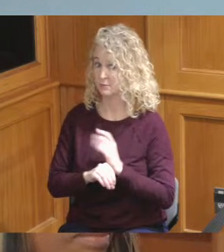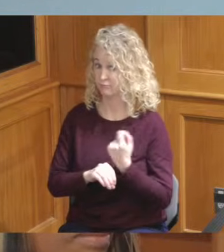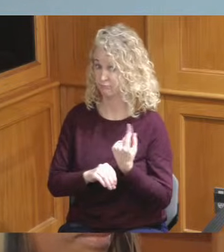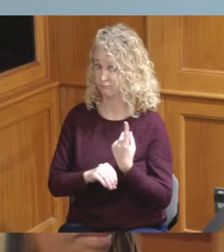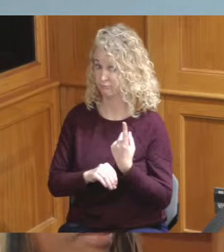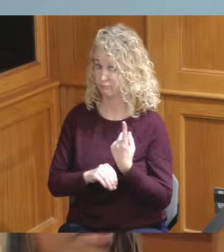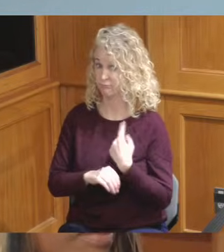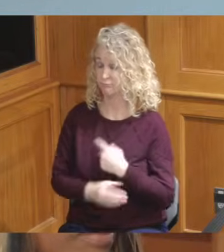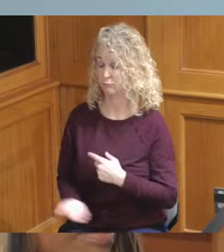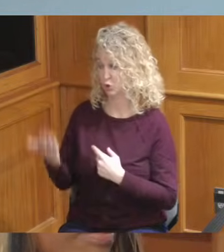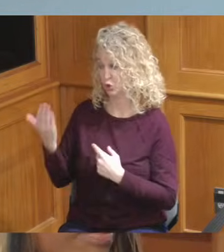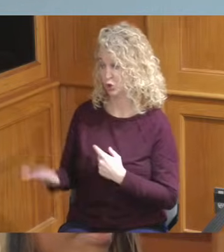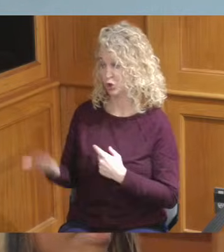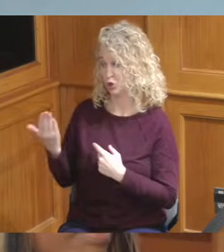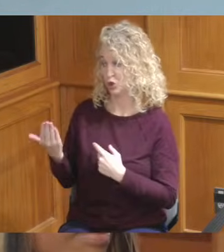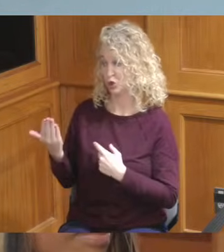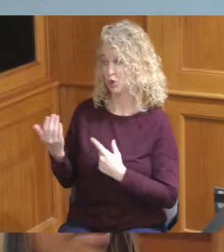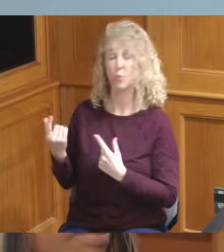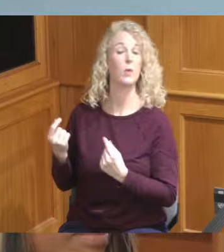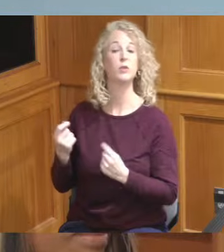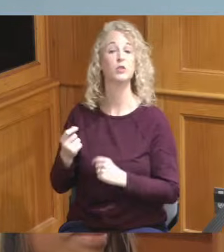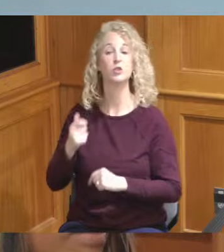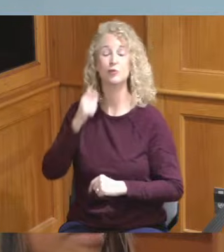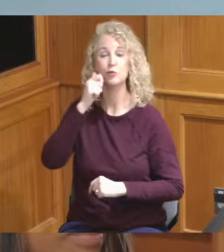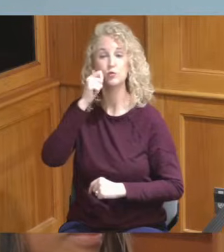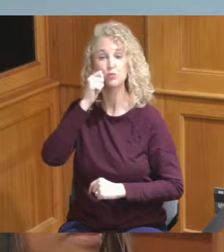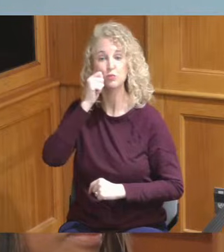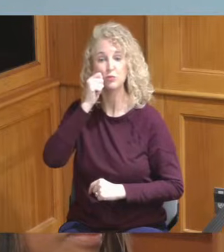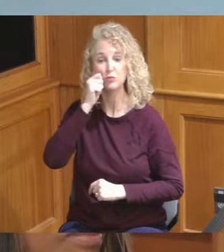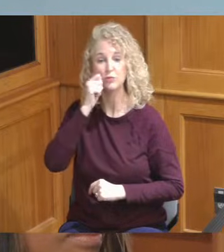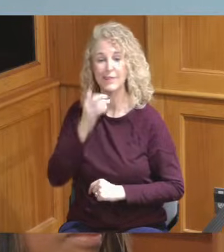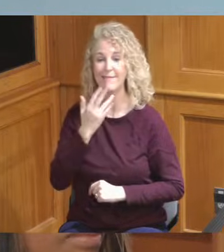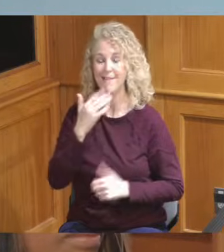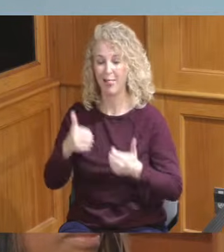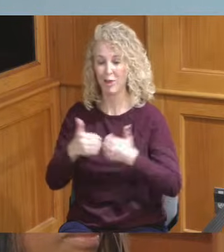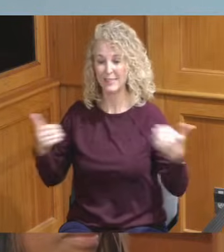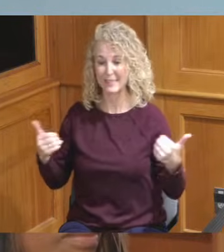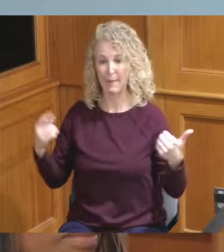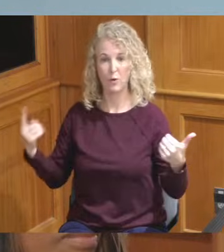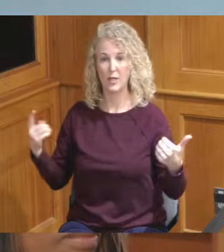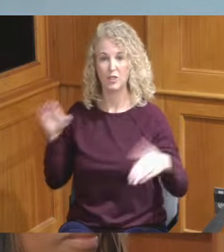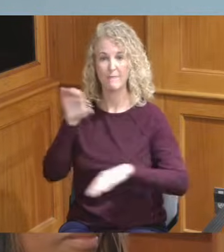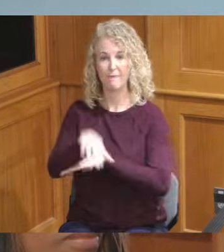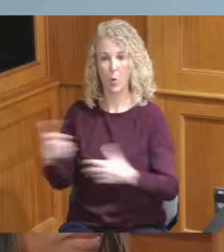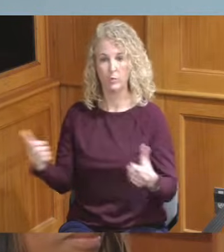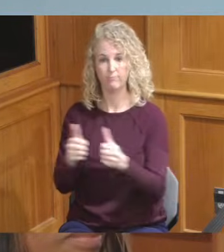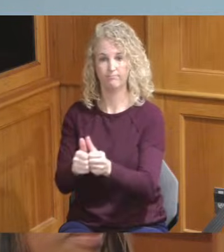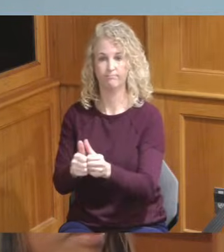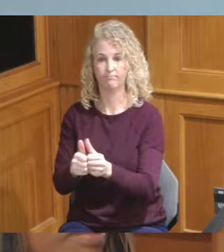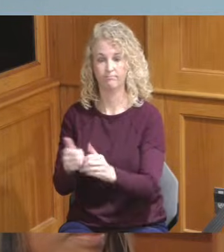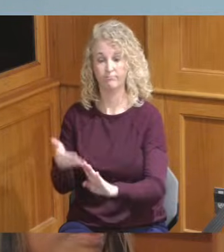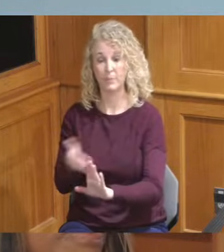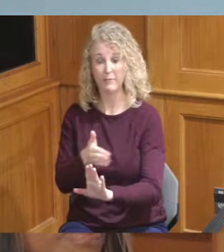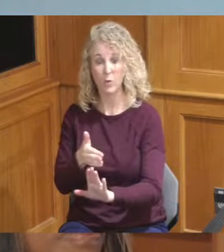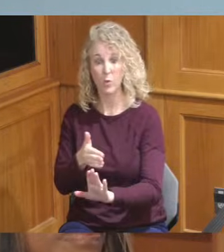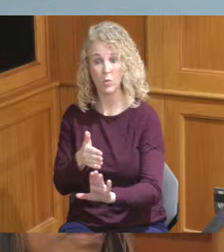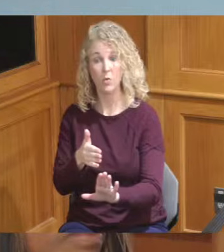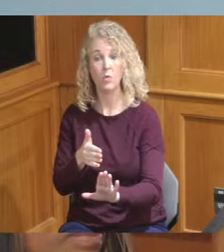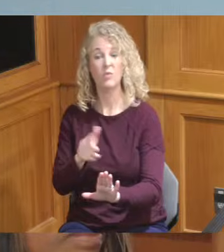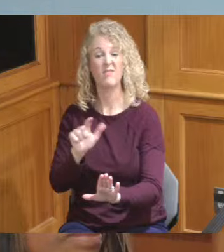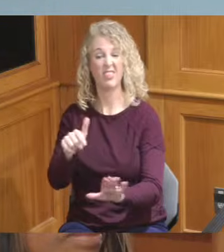Betty broke racial barriers in the segregated South before leaving her studies to join the